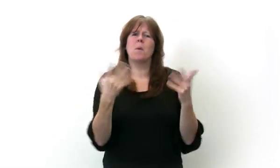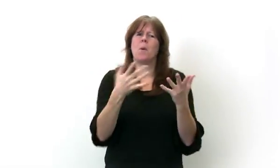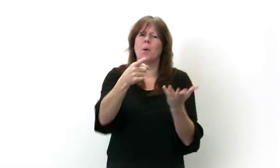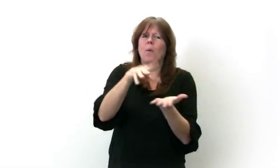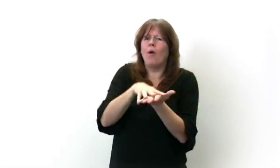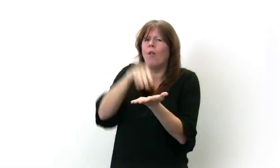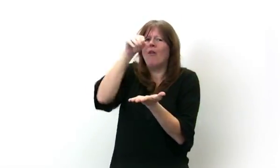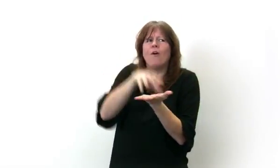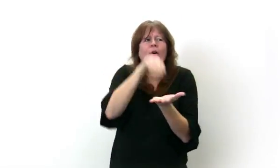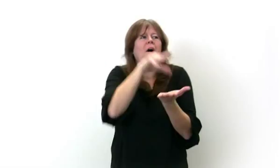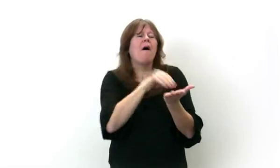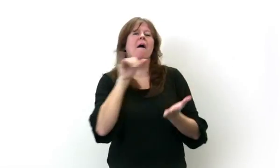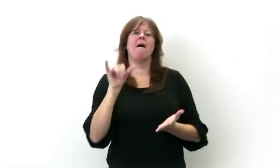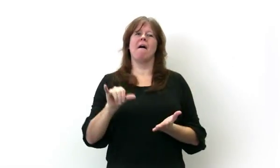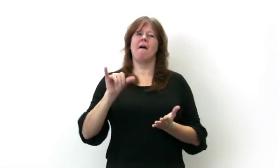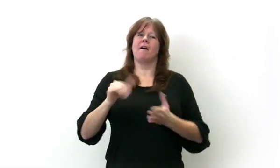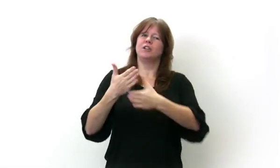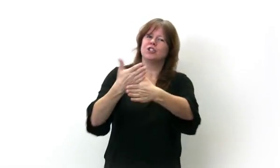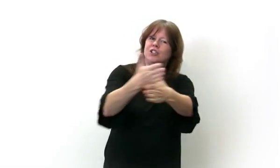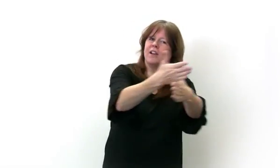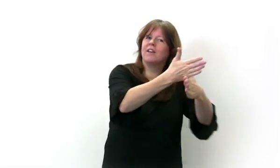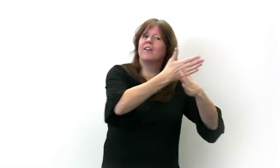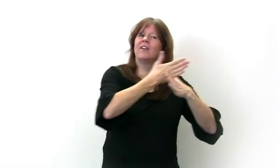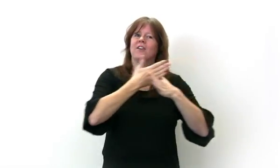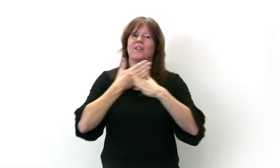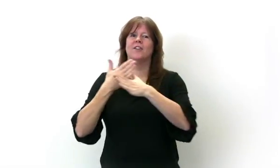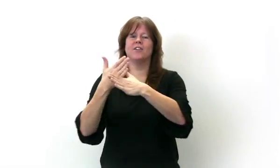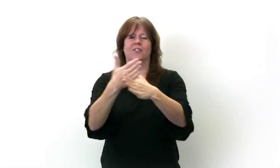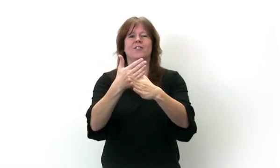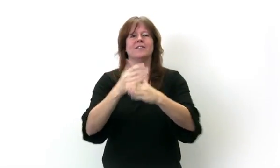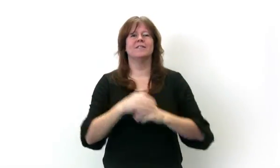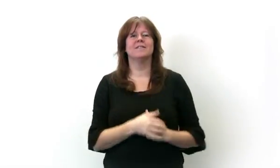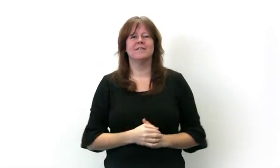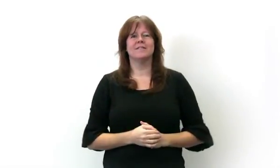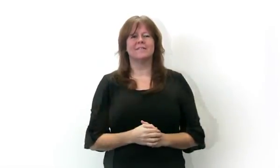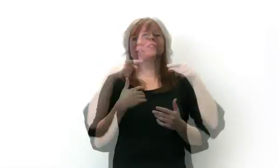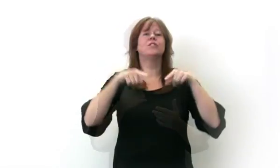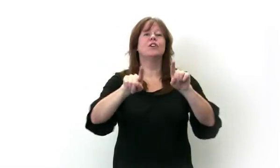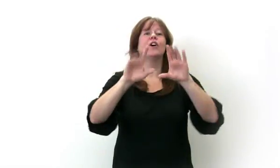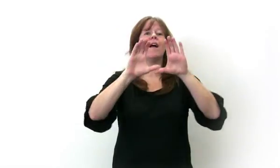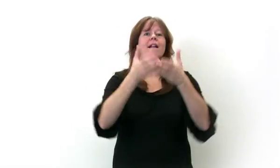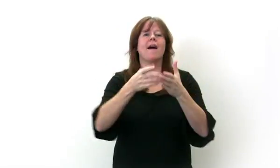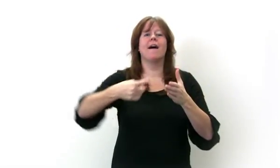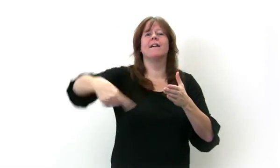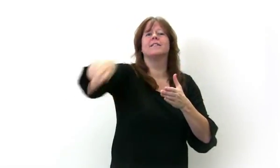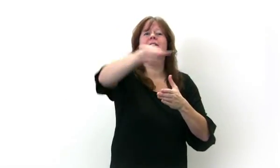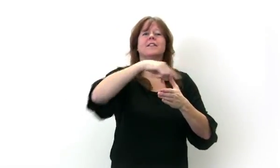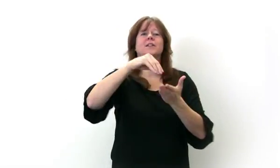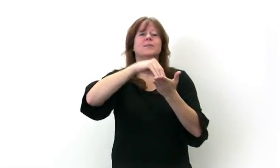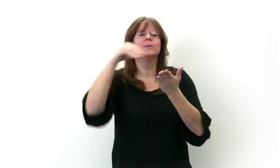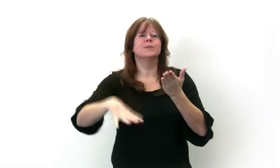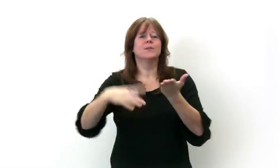and what you learned at the library. If during the class discussions